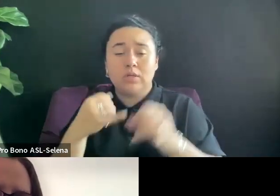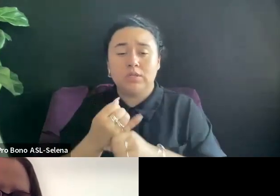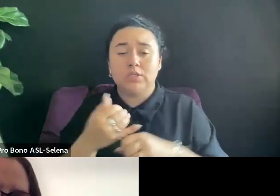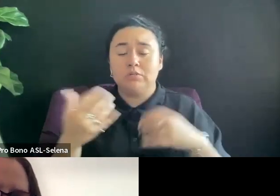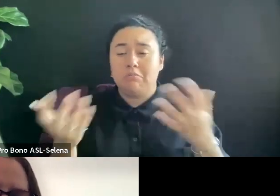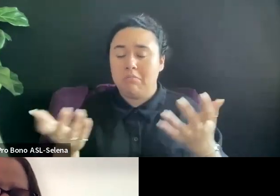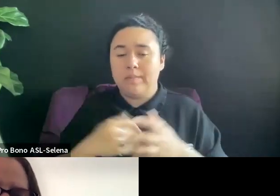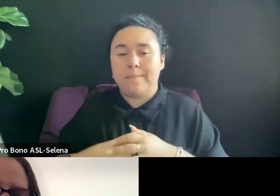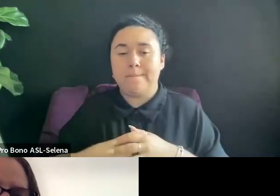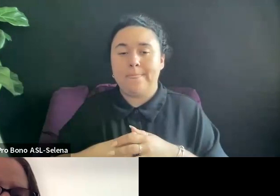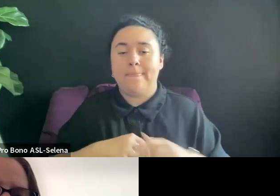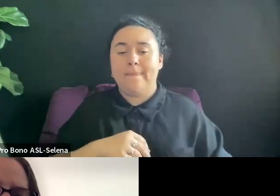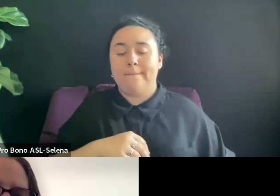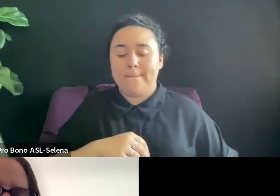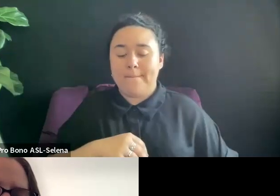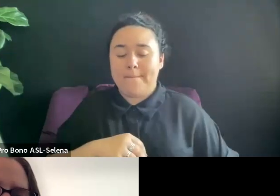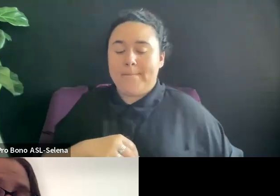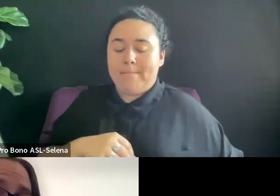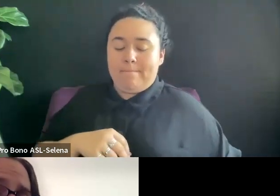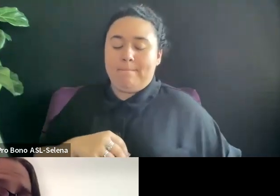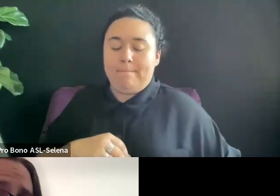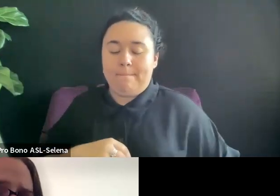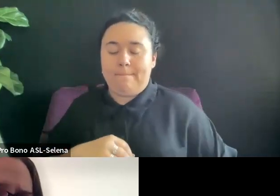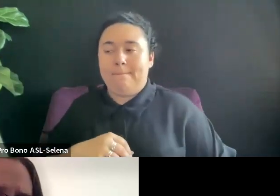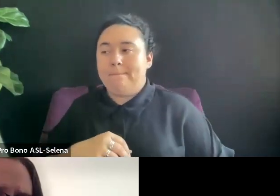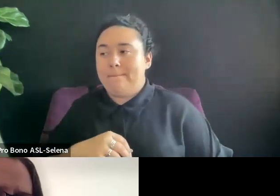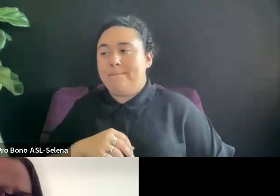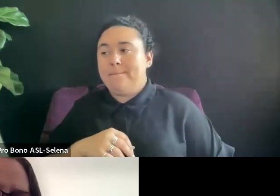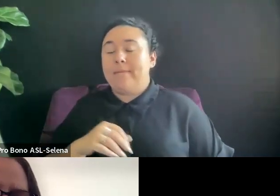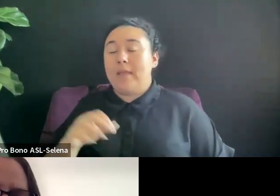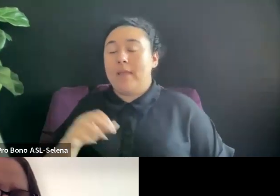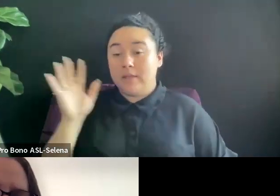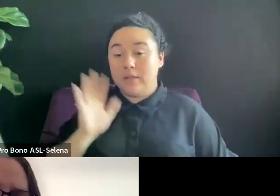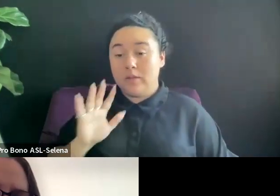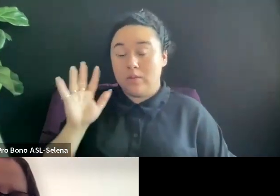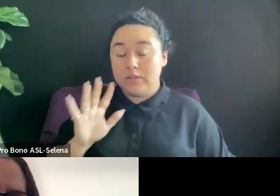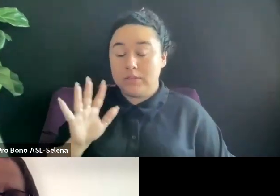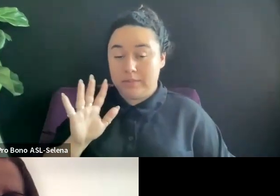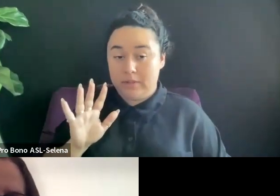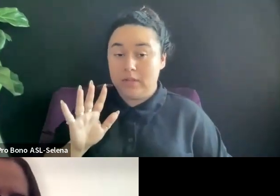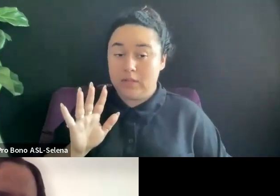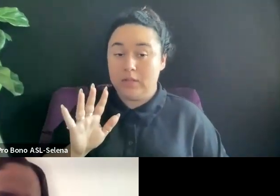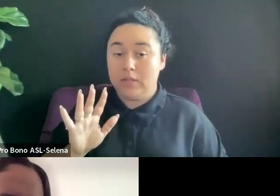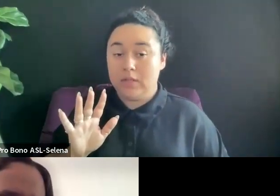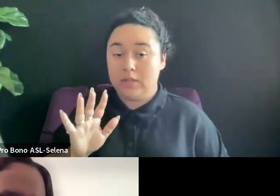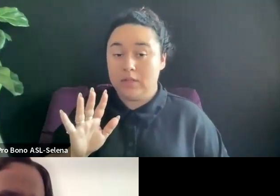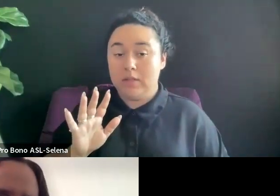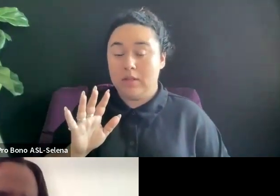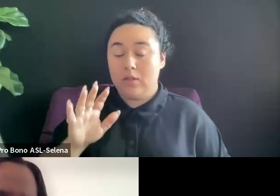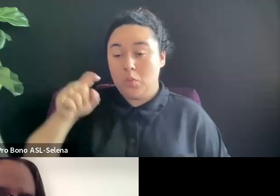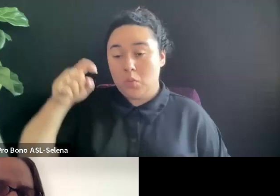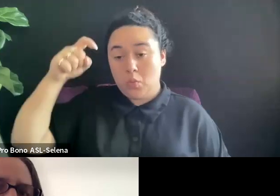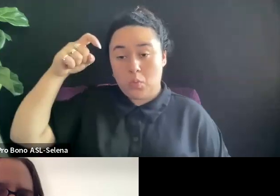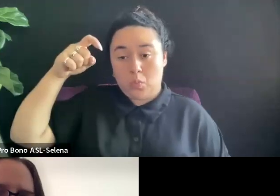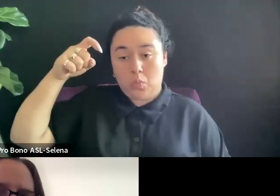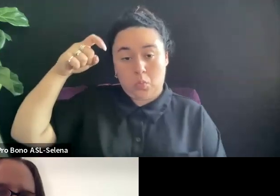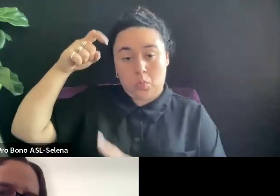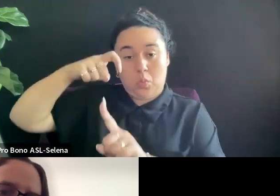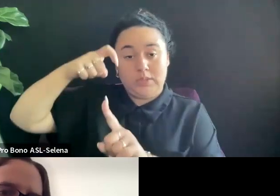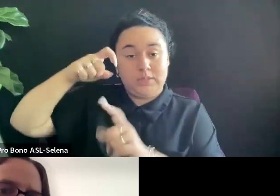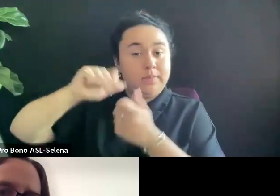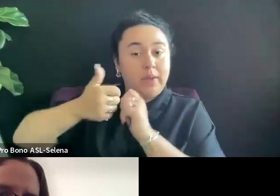IT USED TO BE THE WISDOM WAS YOU FINISH AND THEN YOU SEND THINGS TO DISTRIBUTORS.